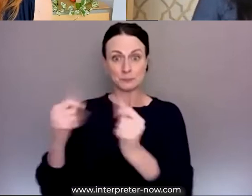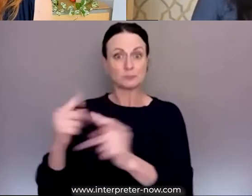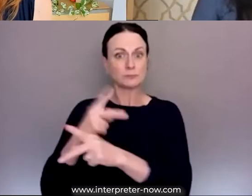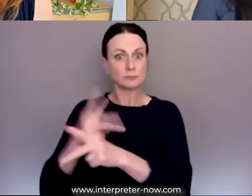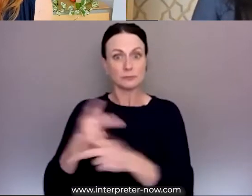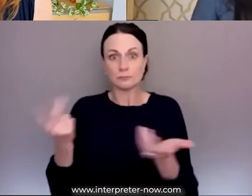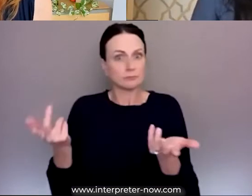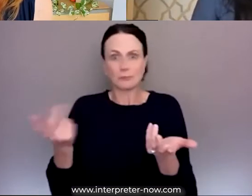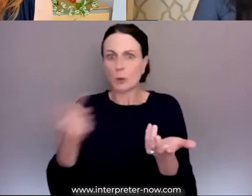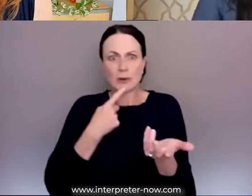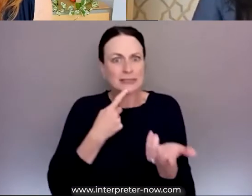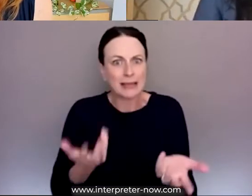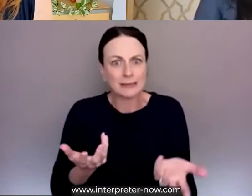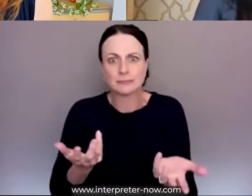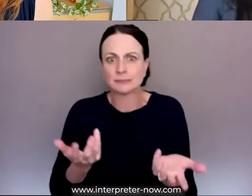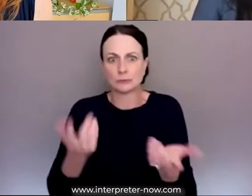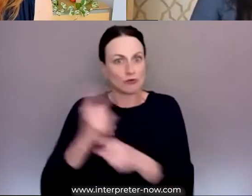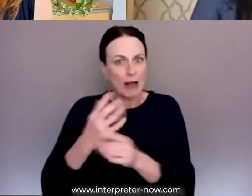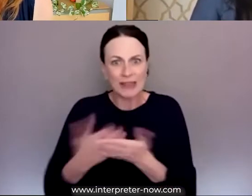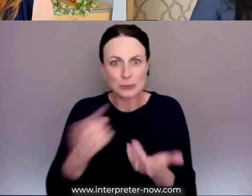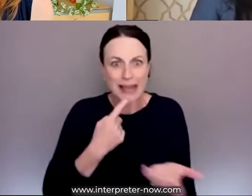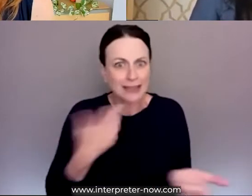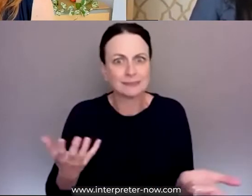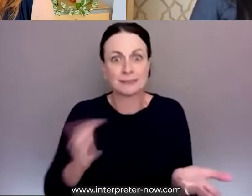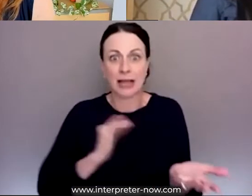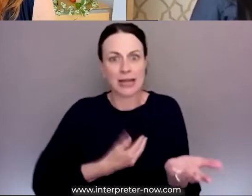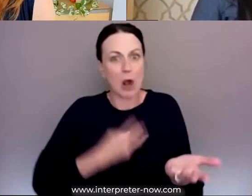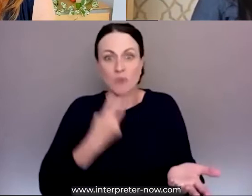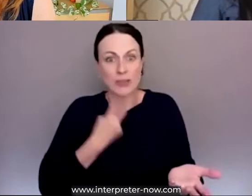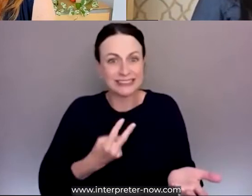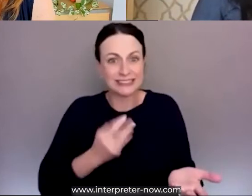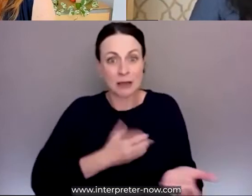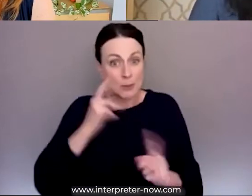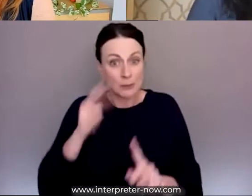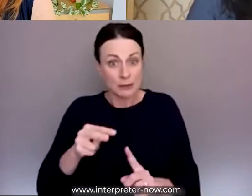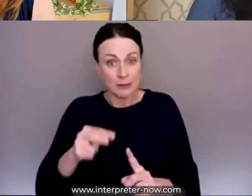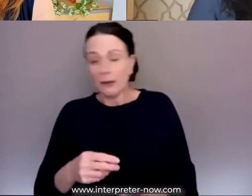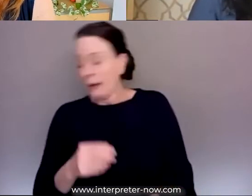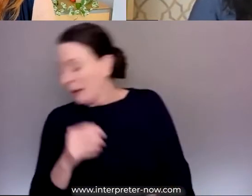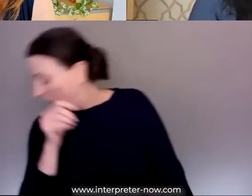we say, what can we say, what's the right thing to say in our voice? And I didn't have an optimistic take today.